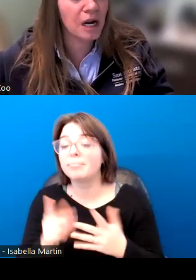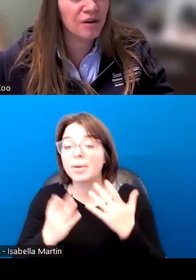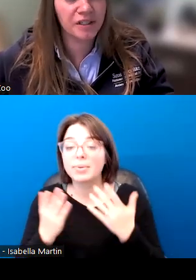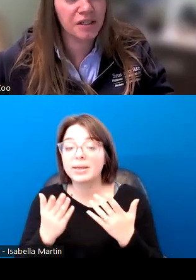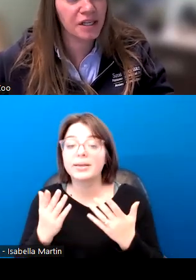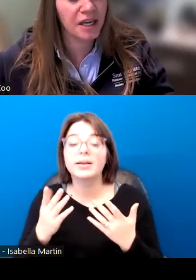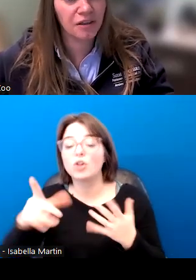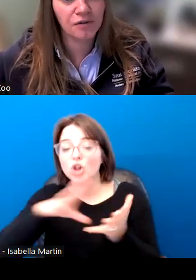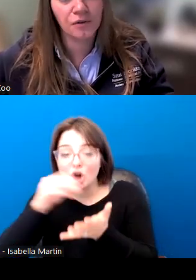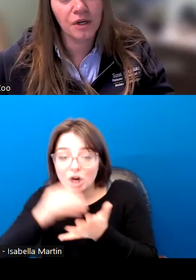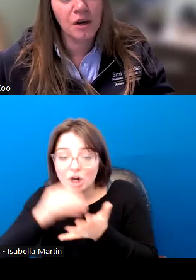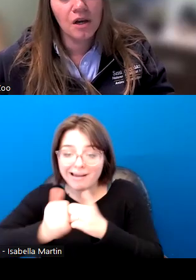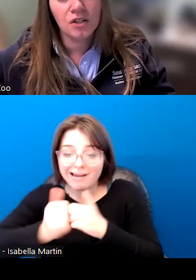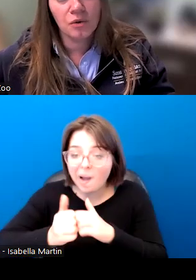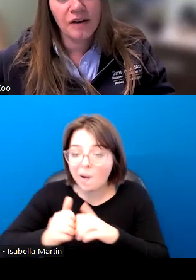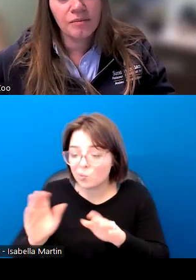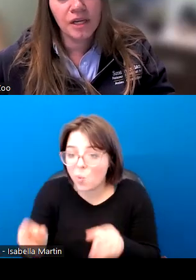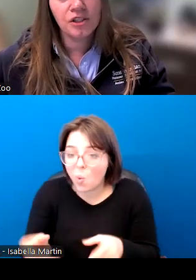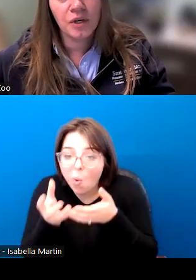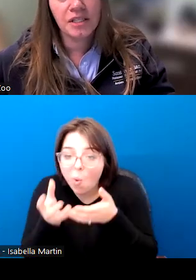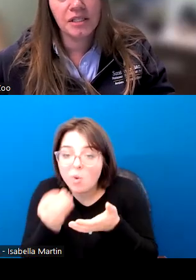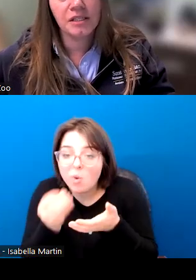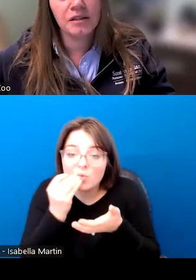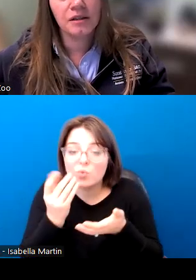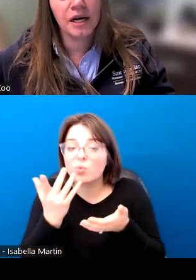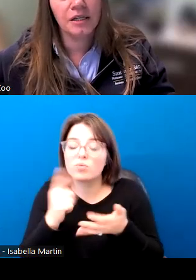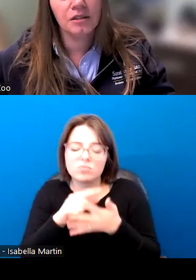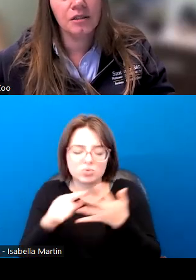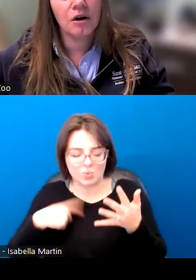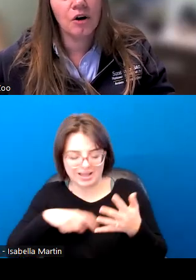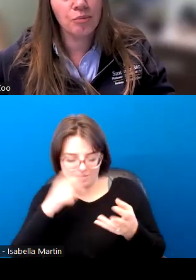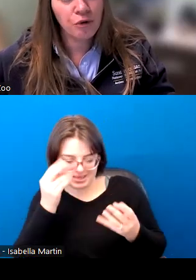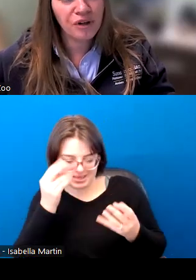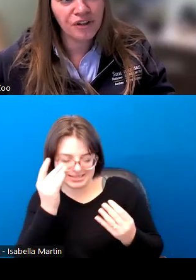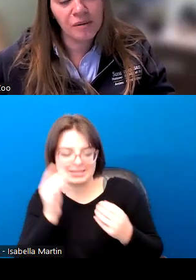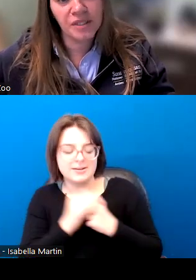however it is if they get their food. So we have to make choices that are appropriate for them as